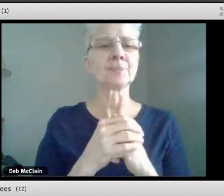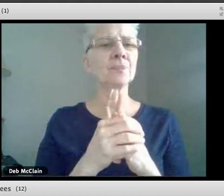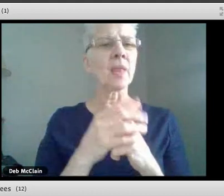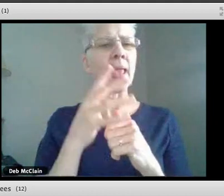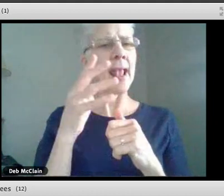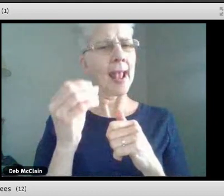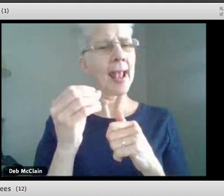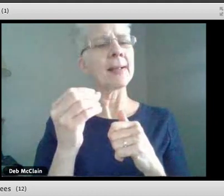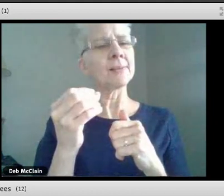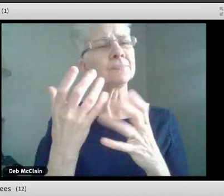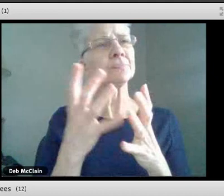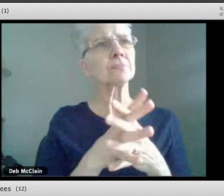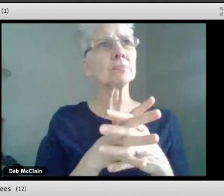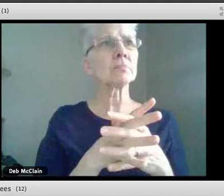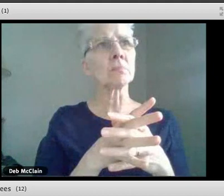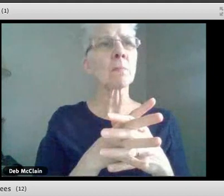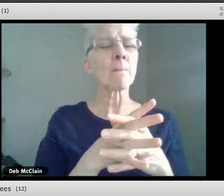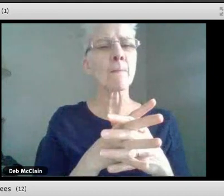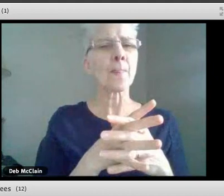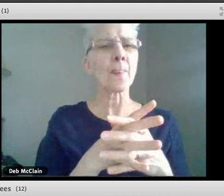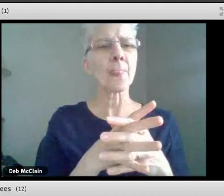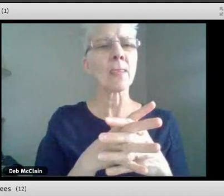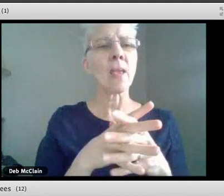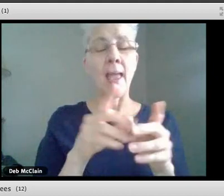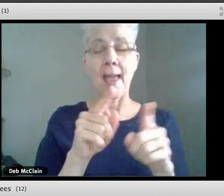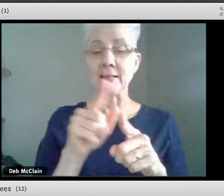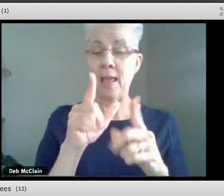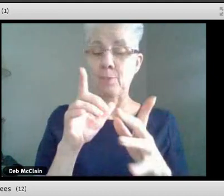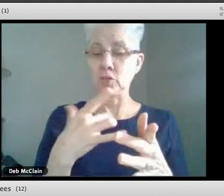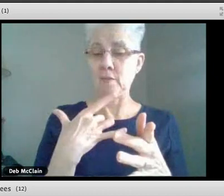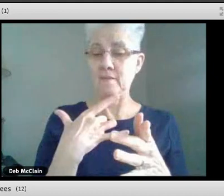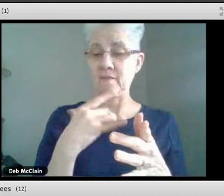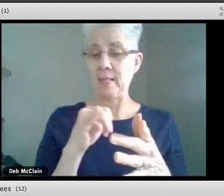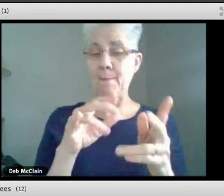They, you know, at least me, as librarians, feel like that people with disabilities